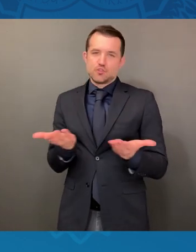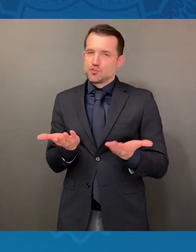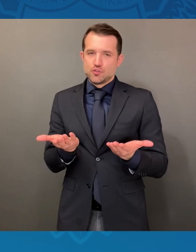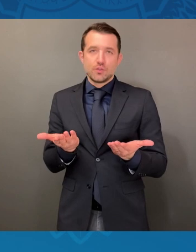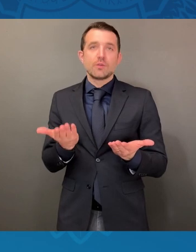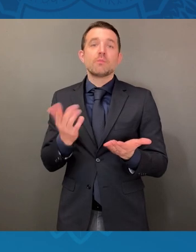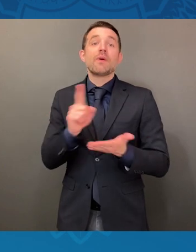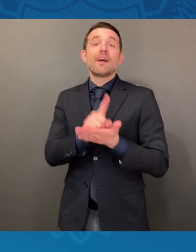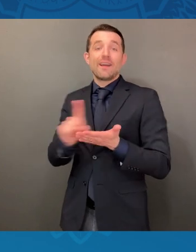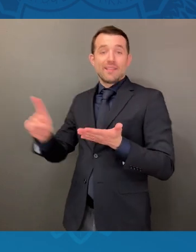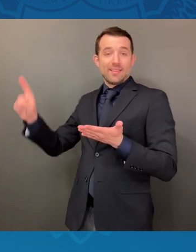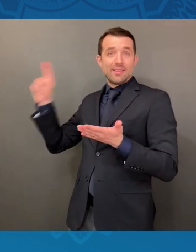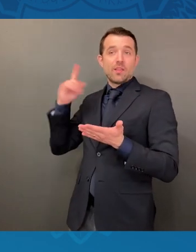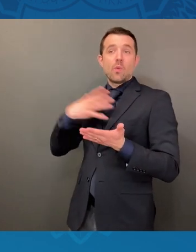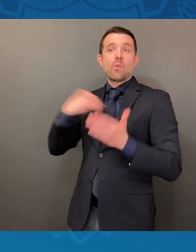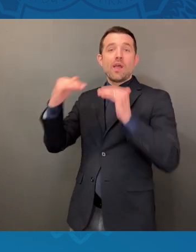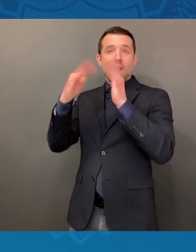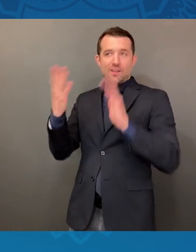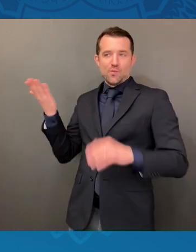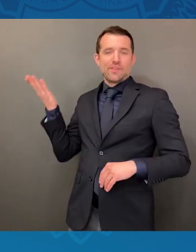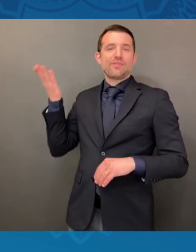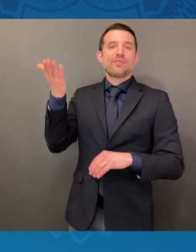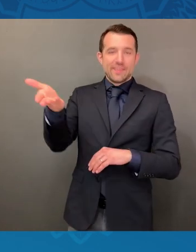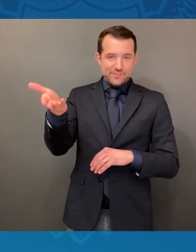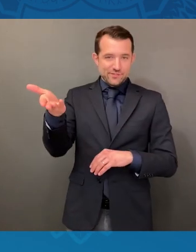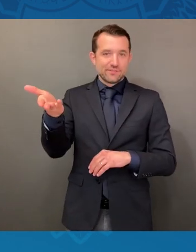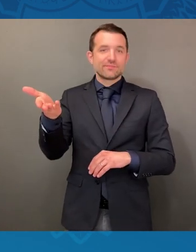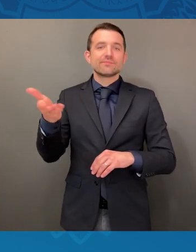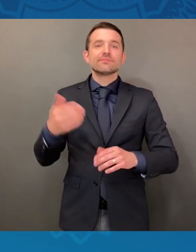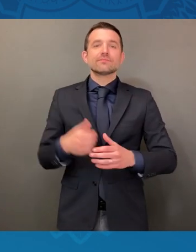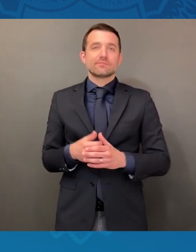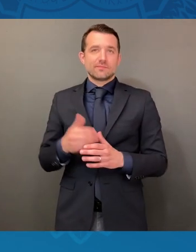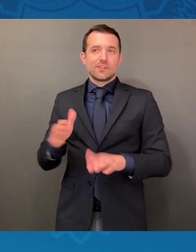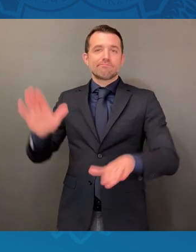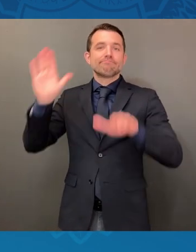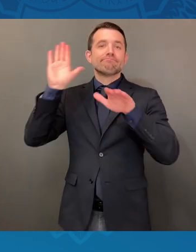when I swore in another native Louisianan, Shalanda Young.